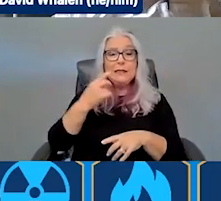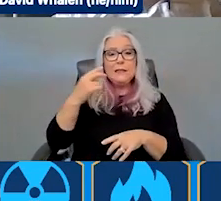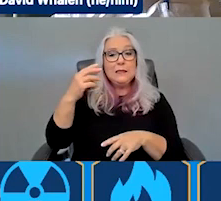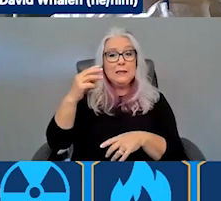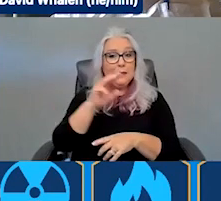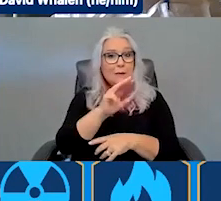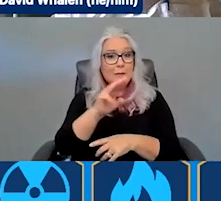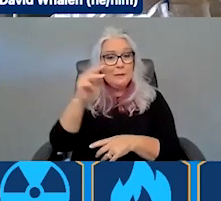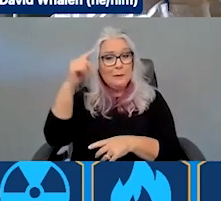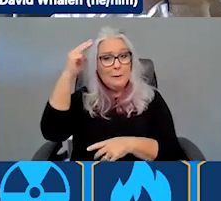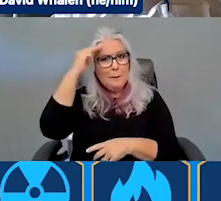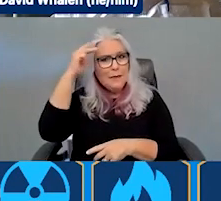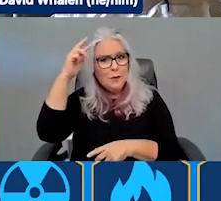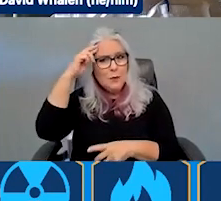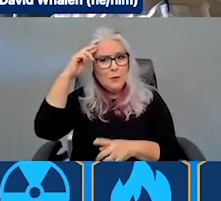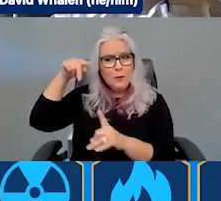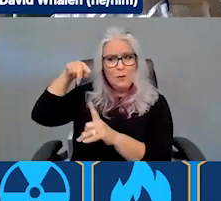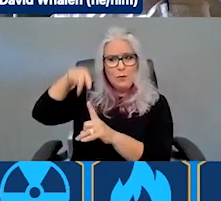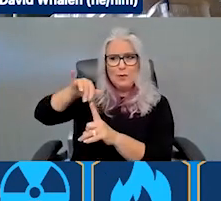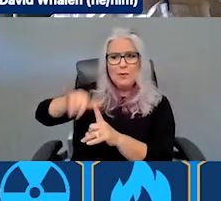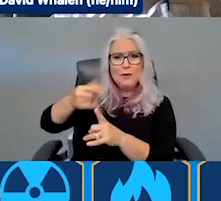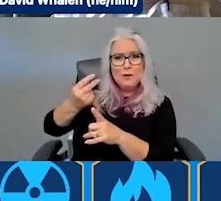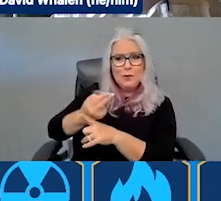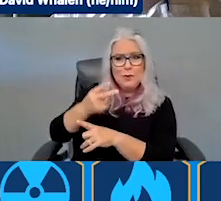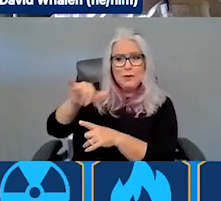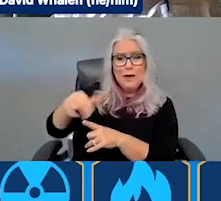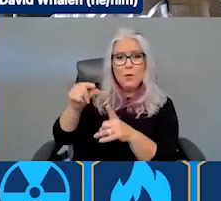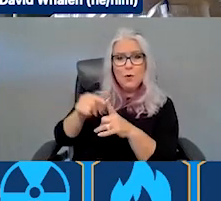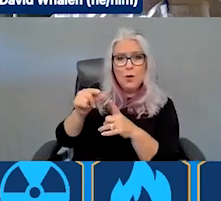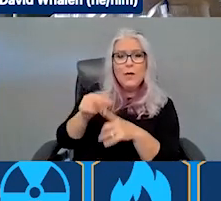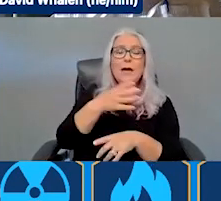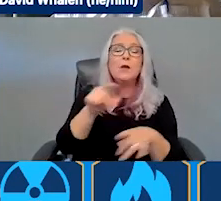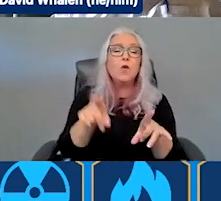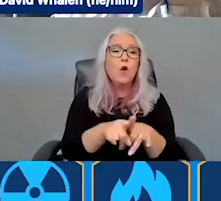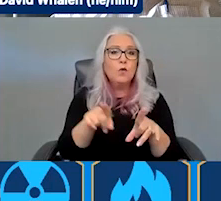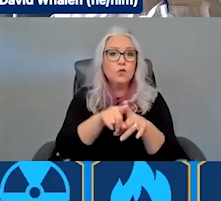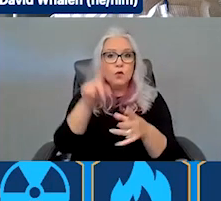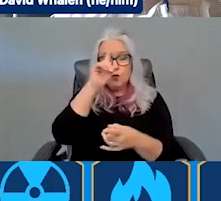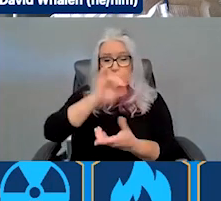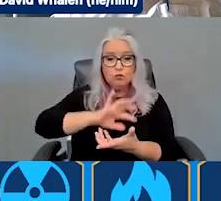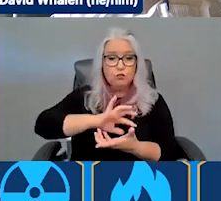severe dementia or severe traumatic brain injury. So that categorical exclusion based on